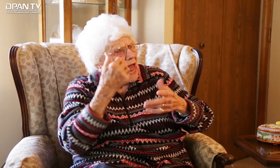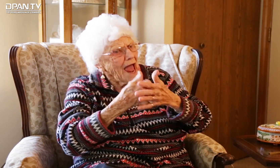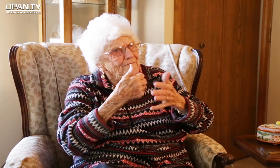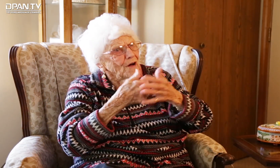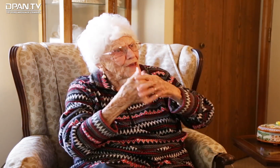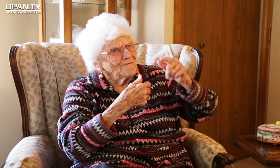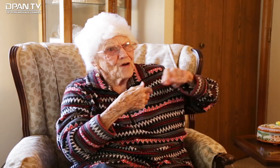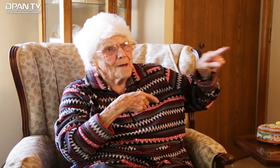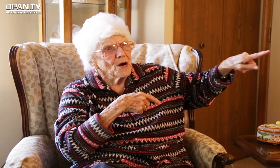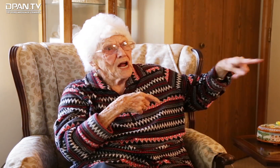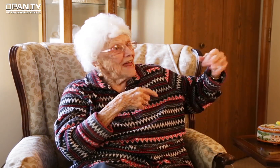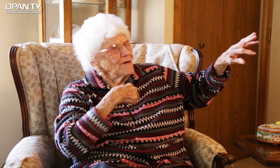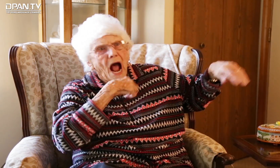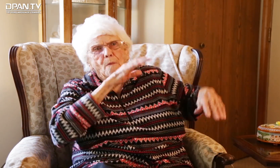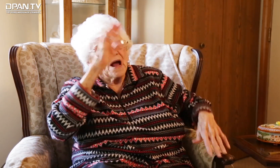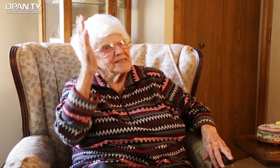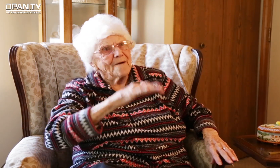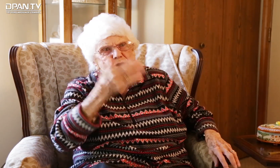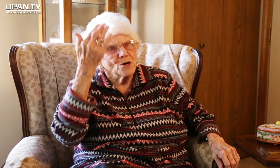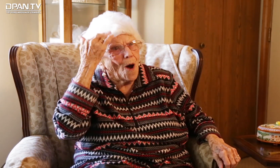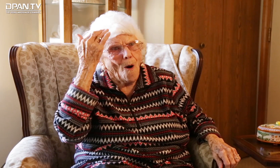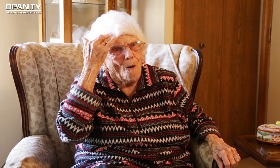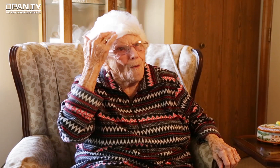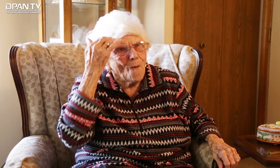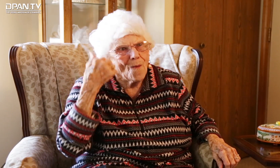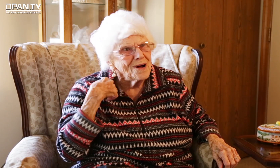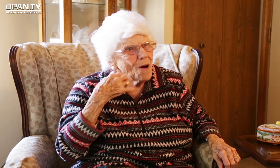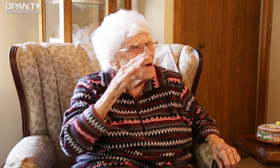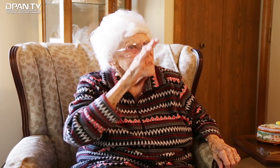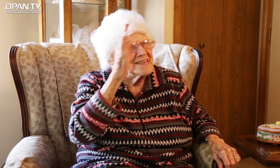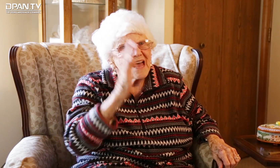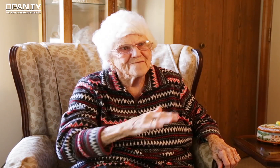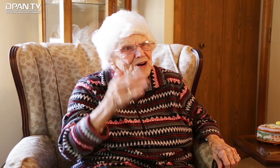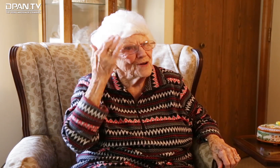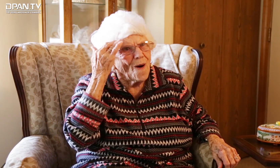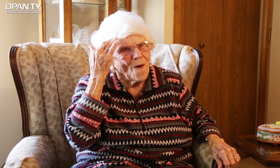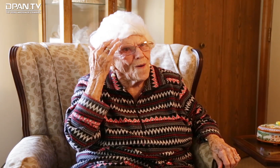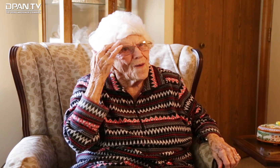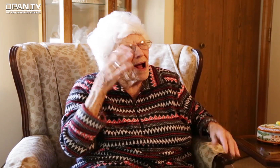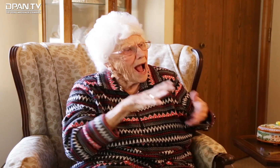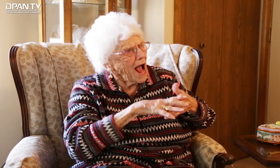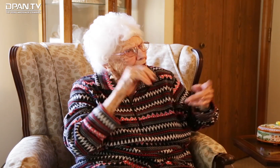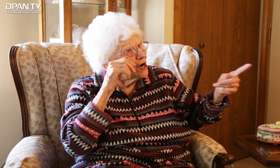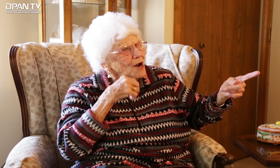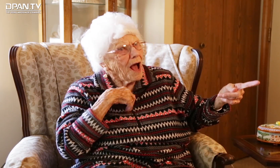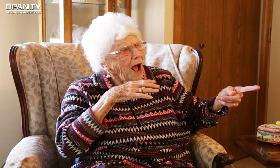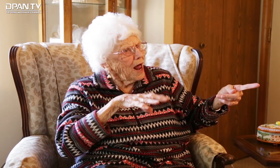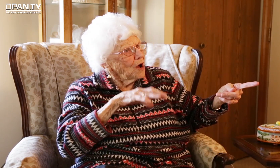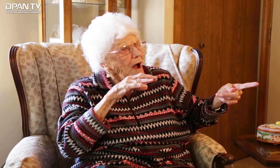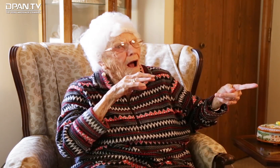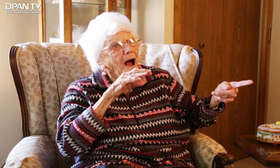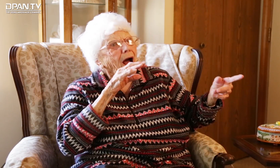I learned everything from her. I would never KNOW. I would never know. I learned interesting